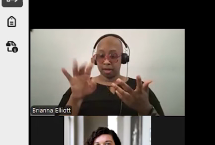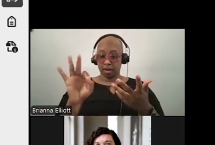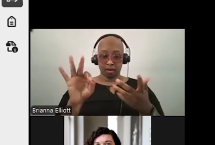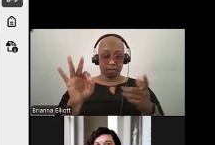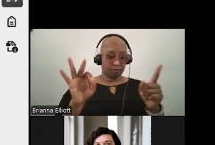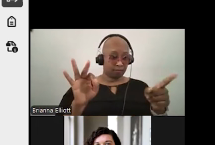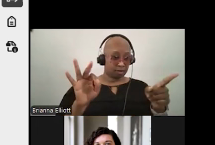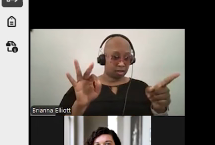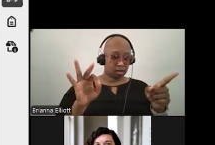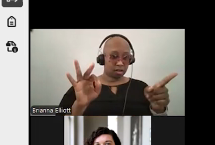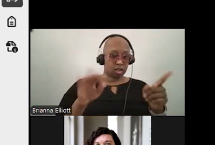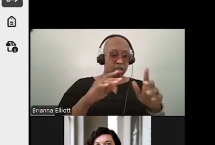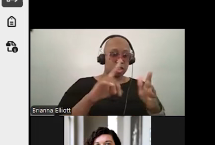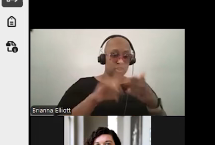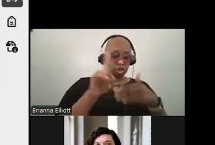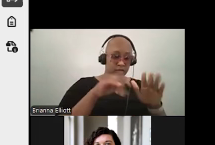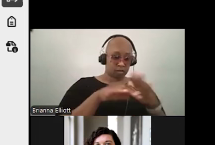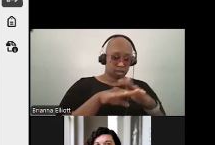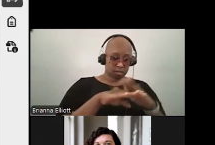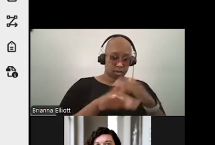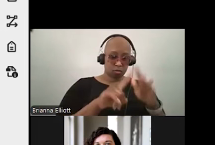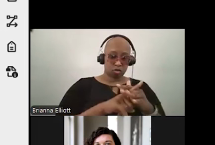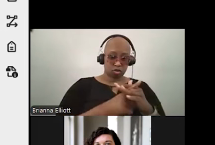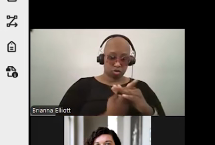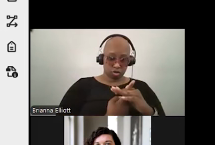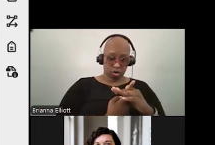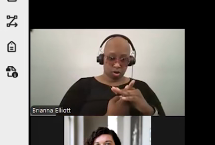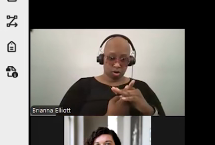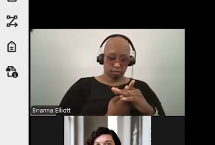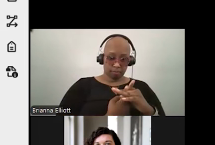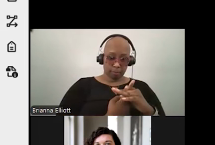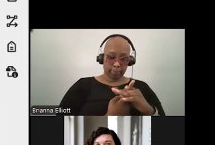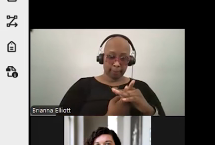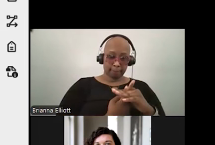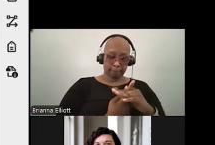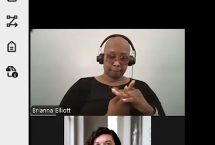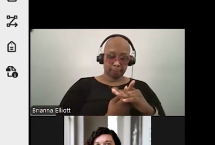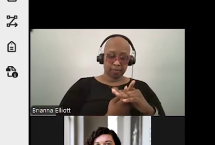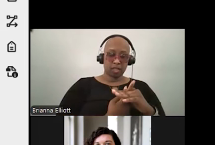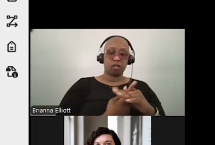for accessibility. We're going to start checking what are the issues that we have. The only issues